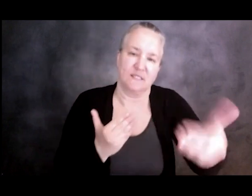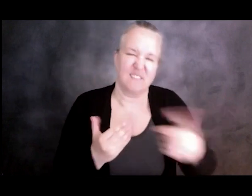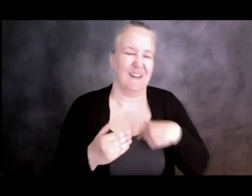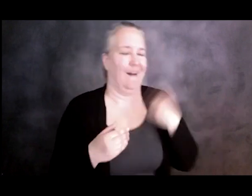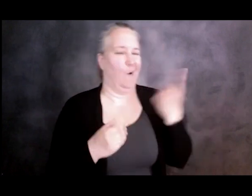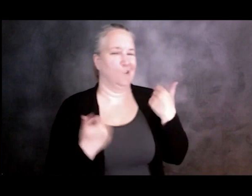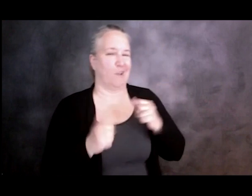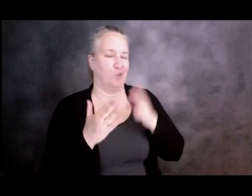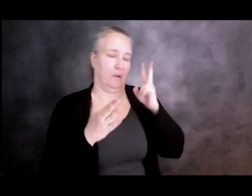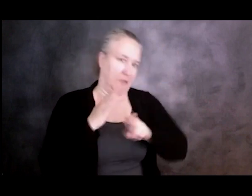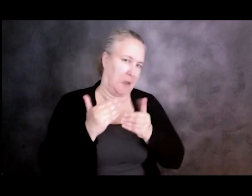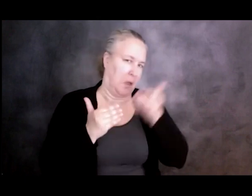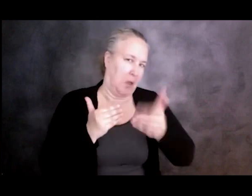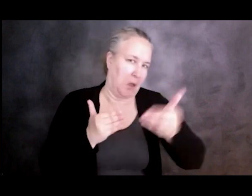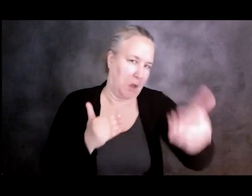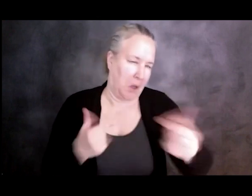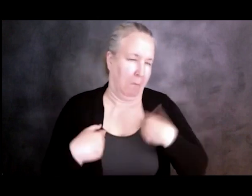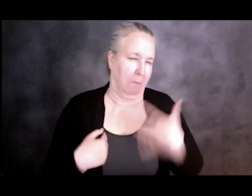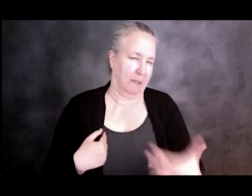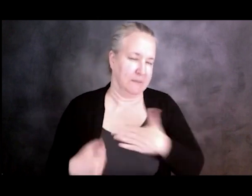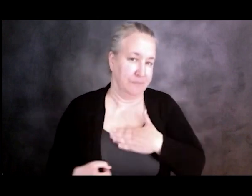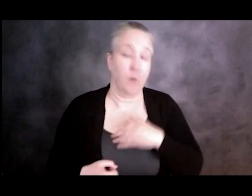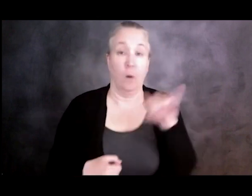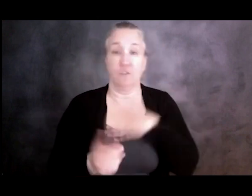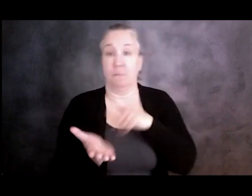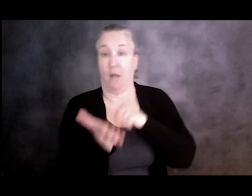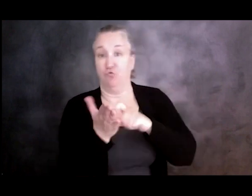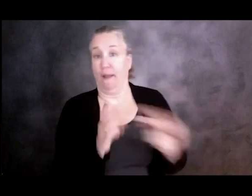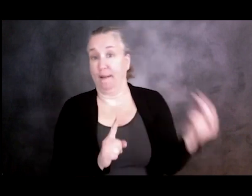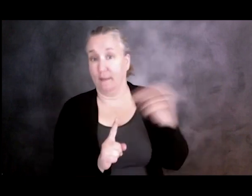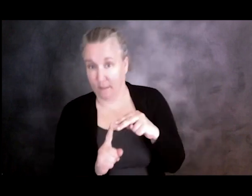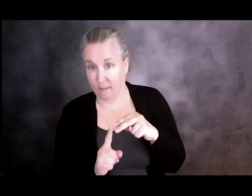And, also finally, last thing-- I really do think of my writing as being committed,